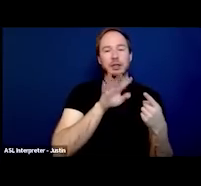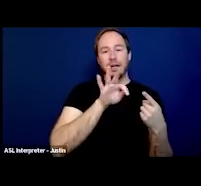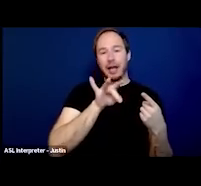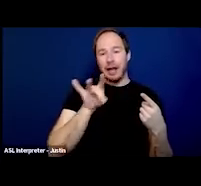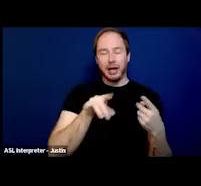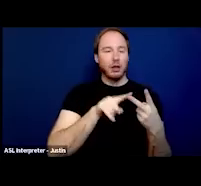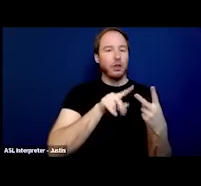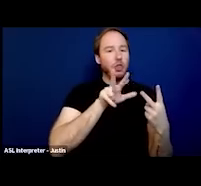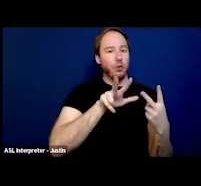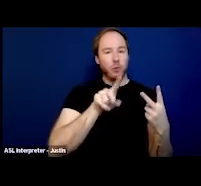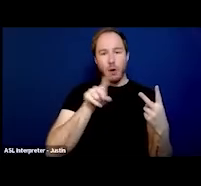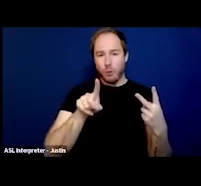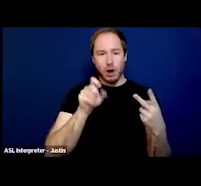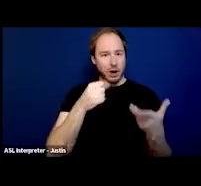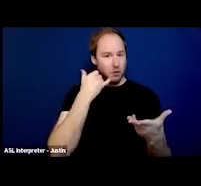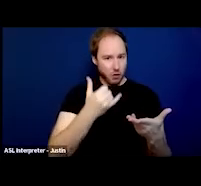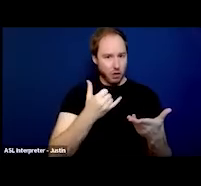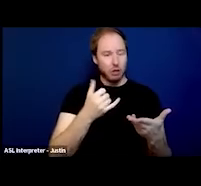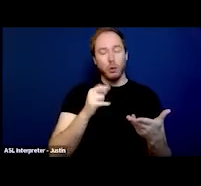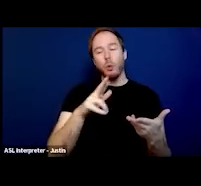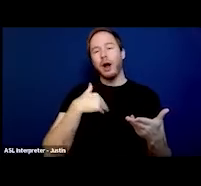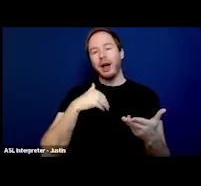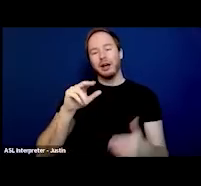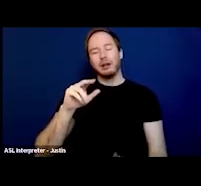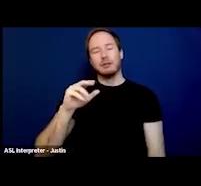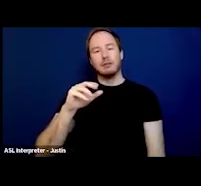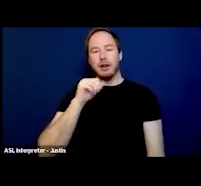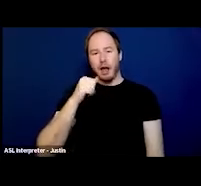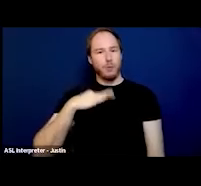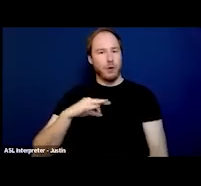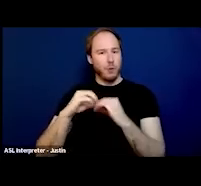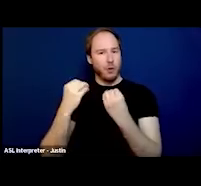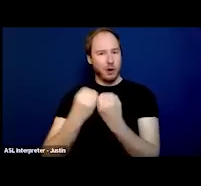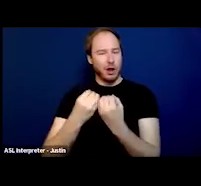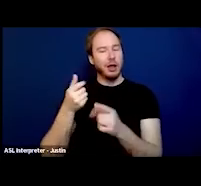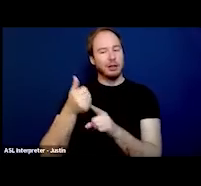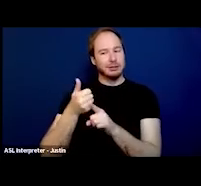and then many locales also have nonprofit organizations that specialize in crisis management